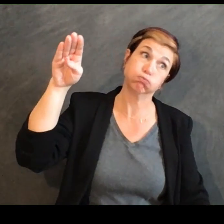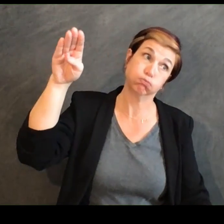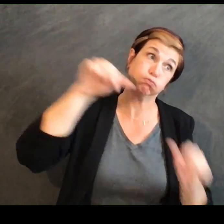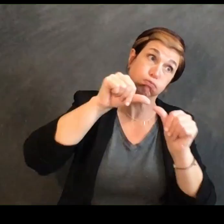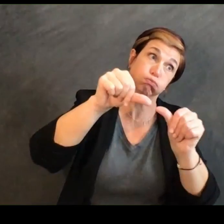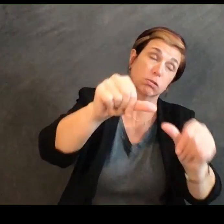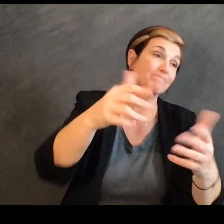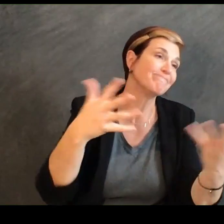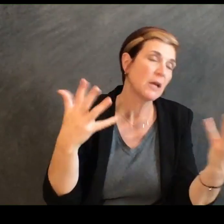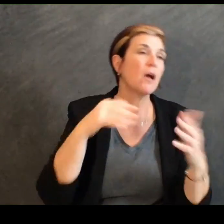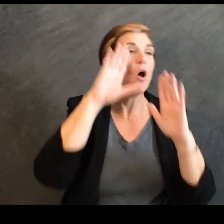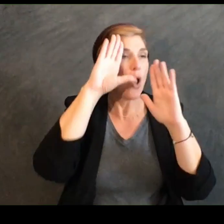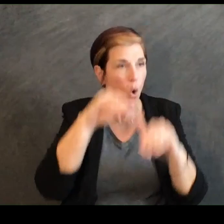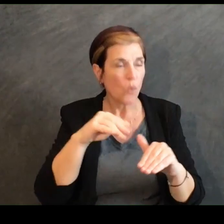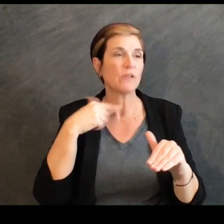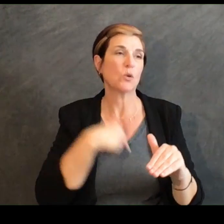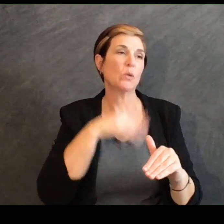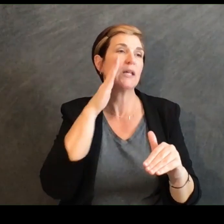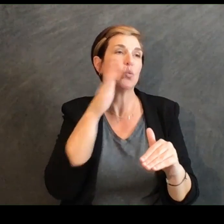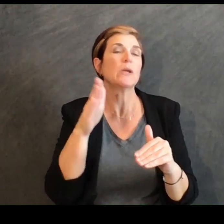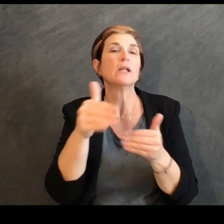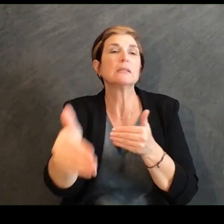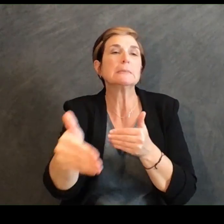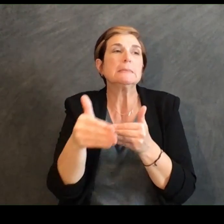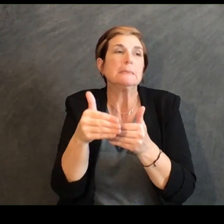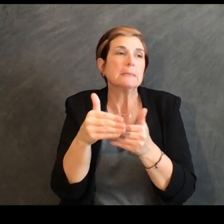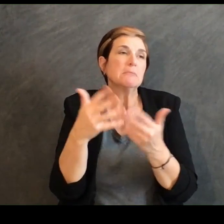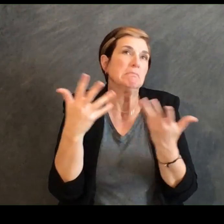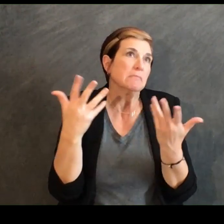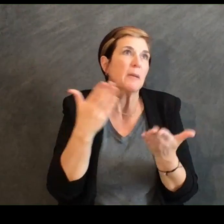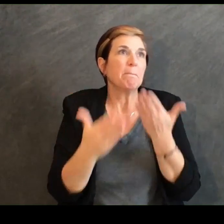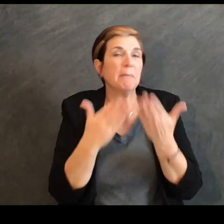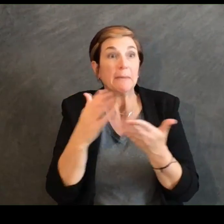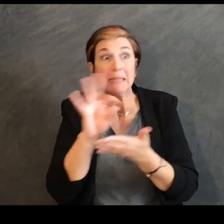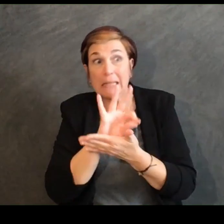it several weeks eight nine whatever weeks but I can't give you a number